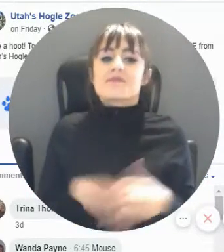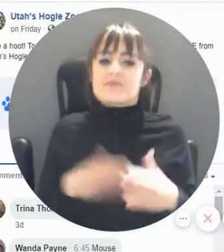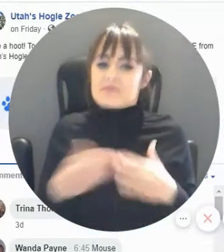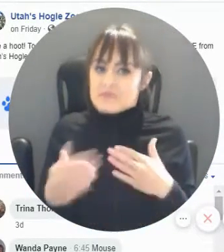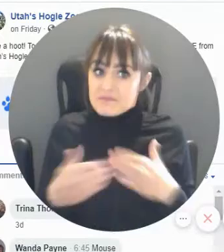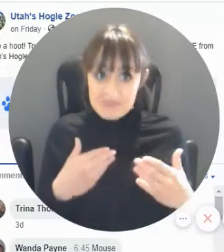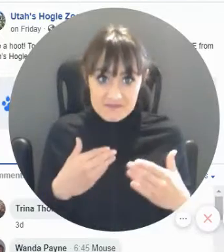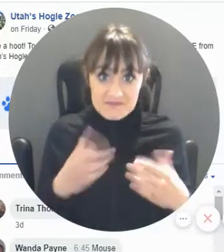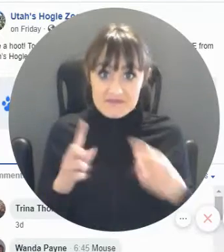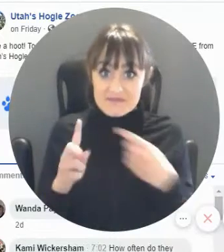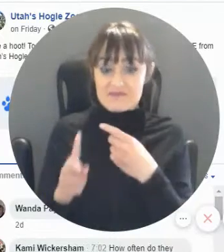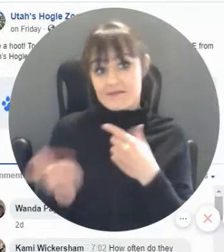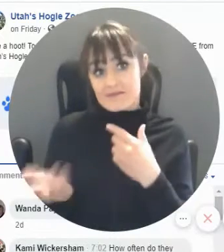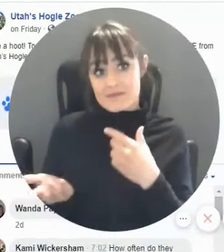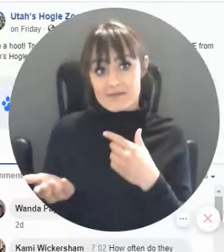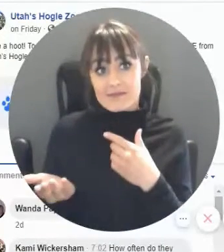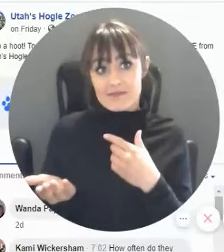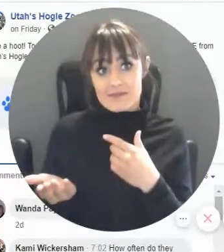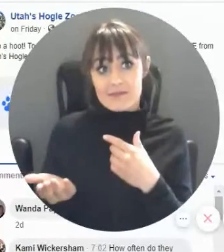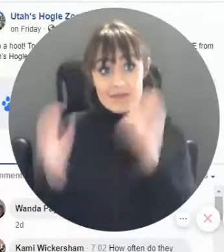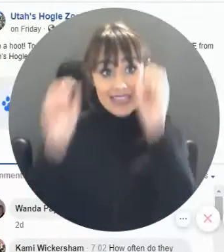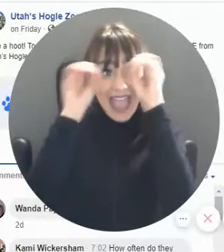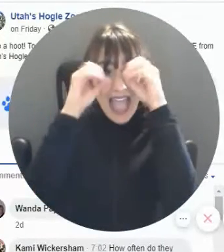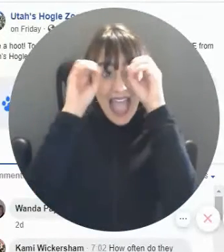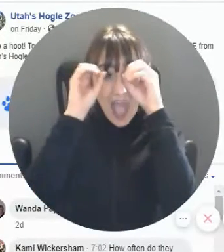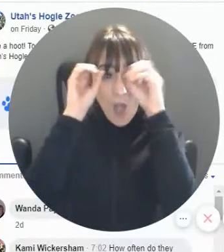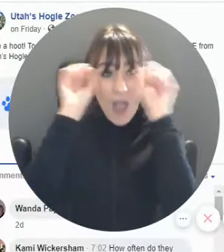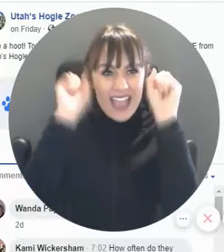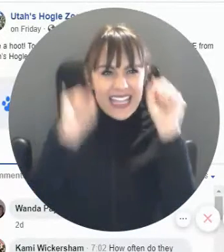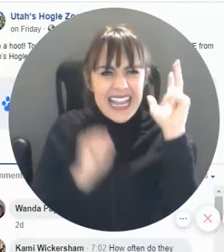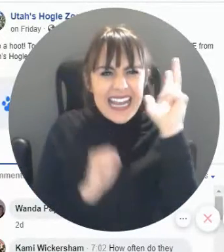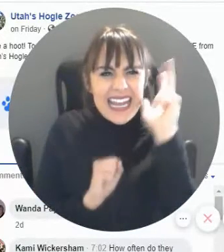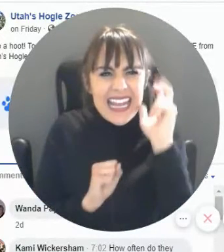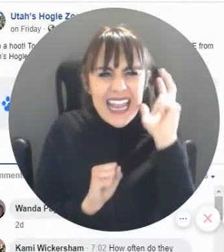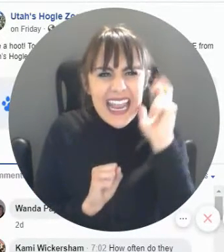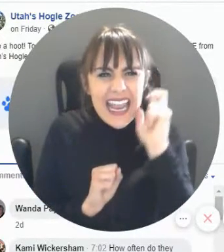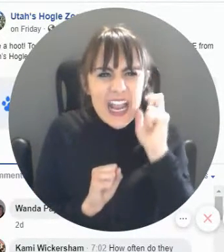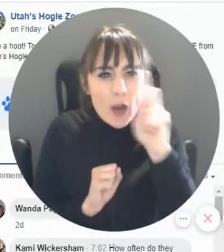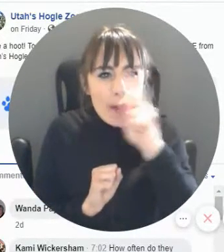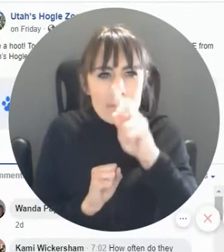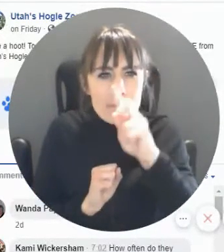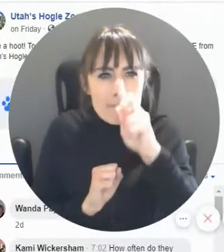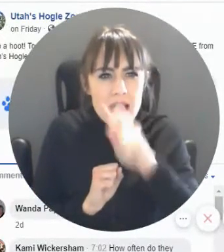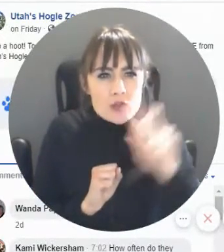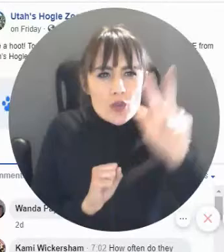Anyway, so they actually can hear a mouse even if it's 3 feet under the earth or snow.